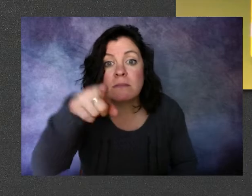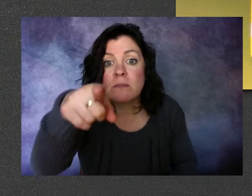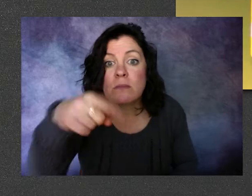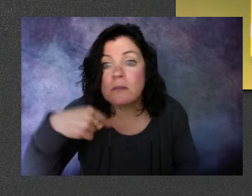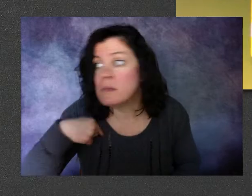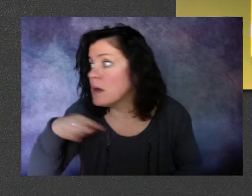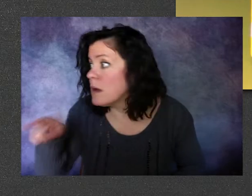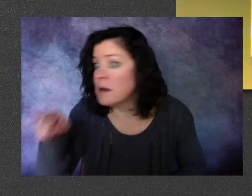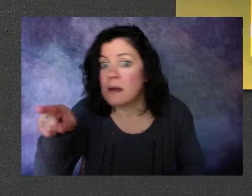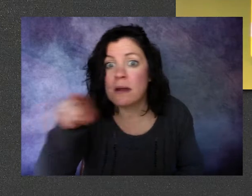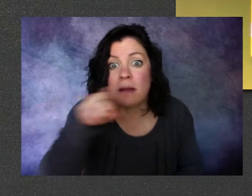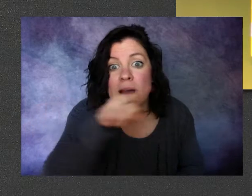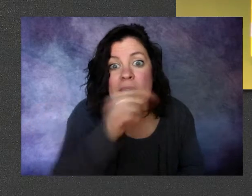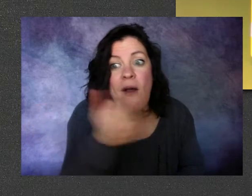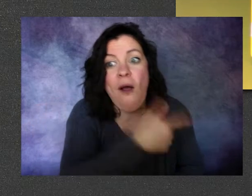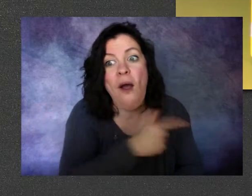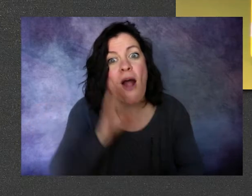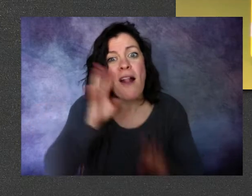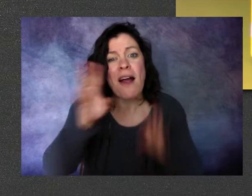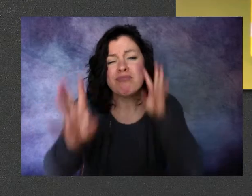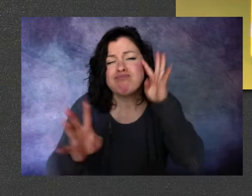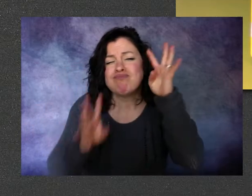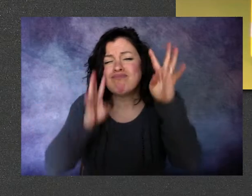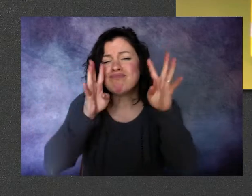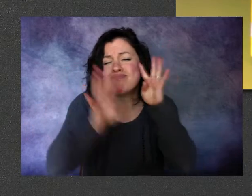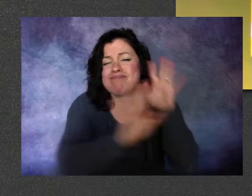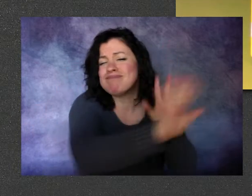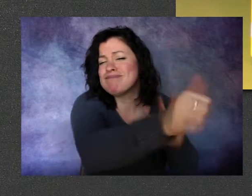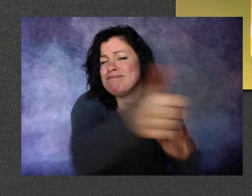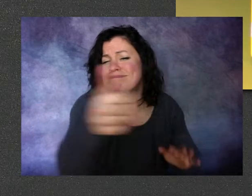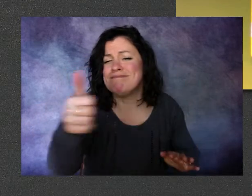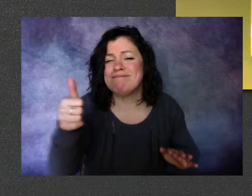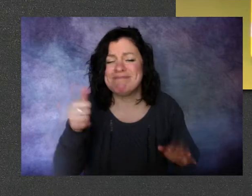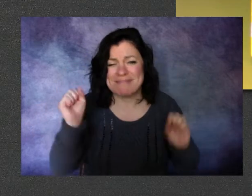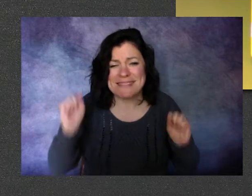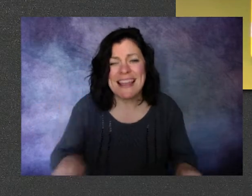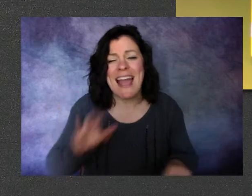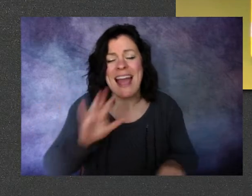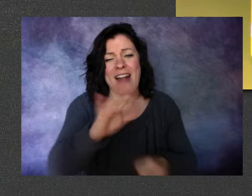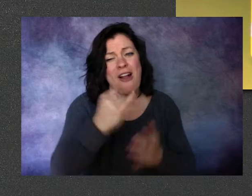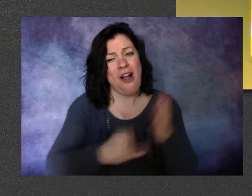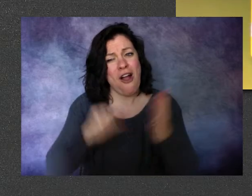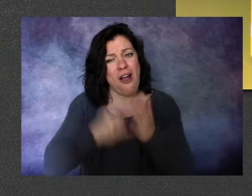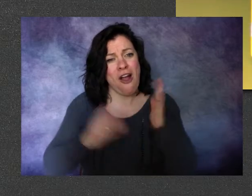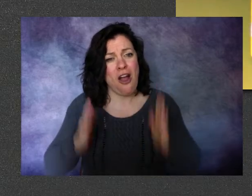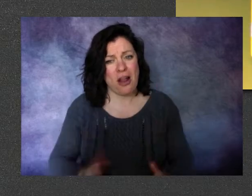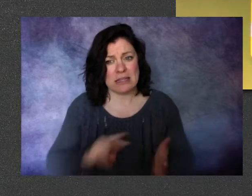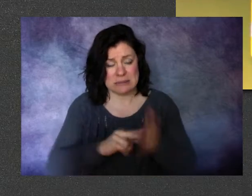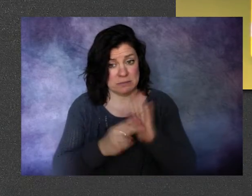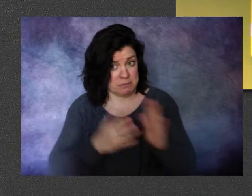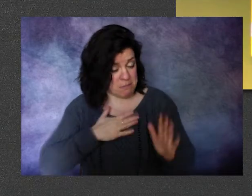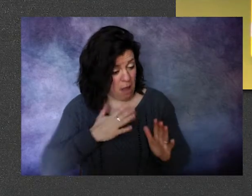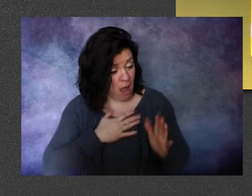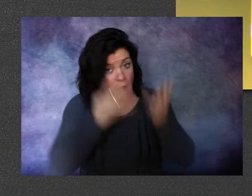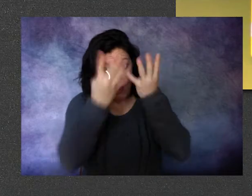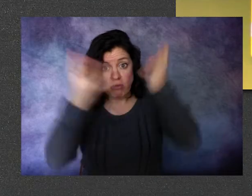We are all artists and we are all super creative! So my hat might not look like your hat